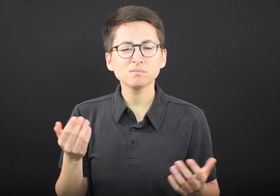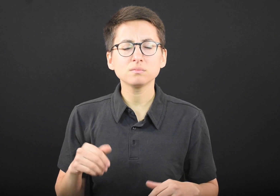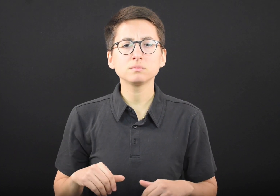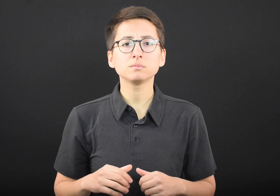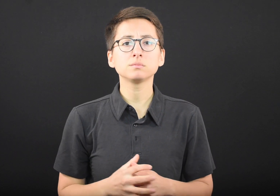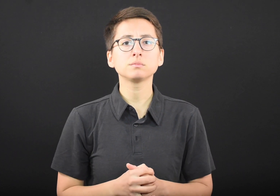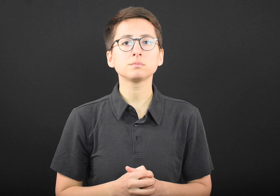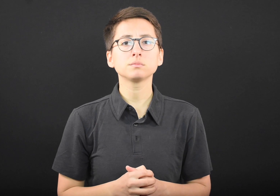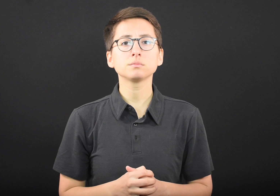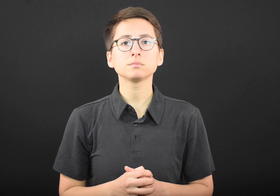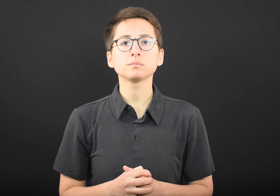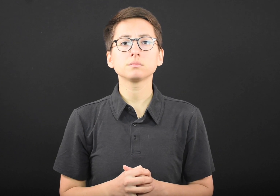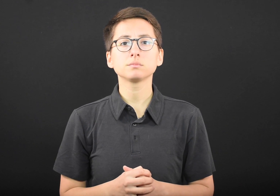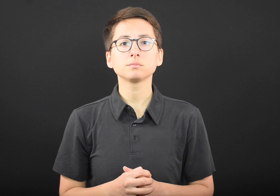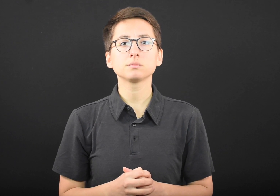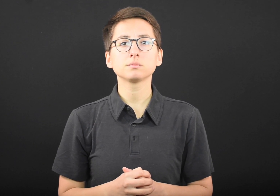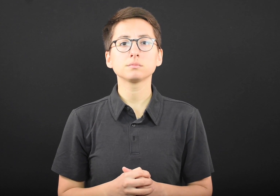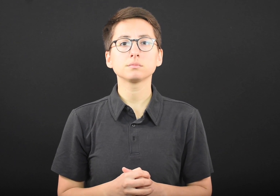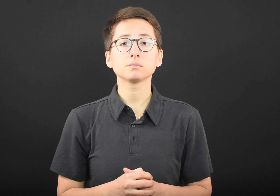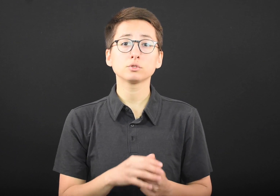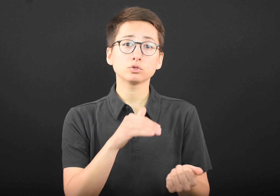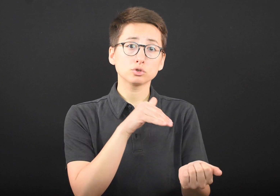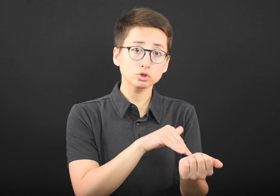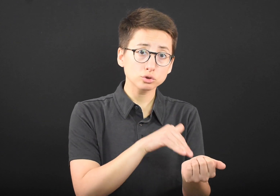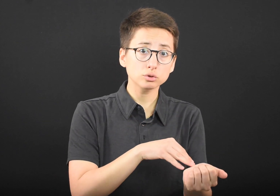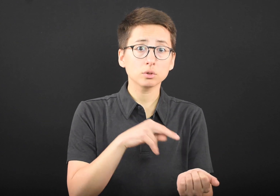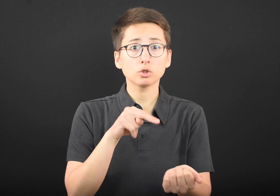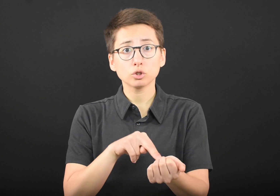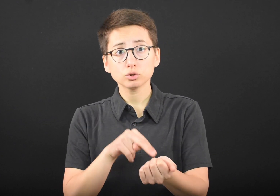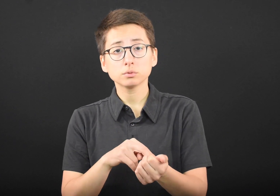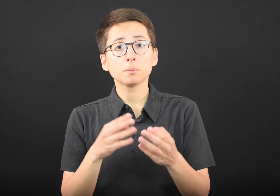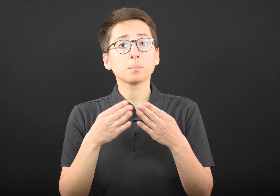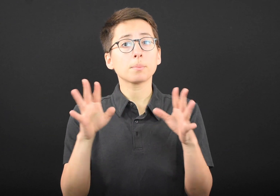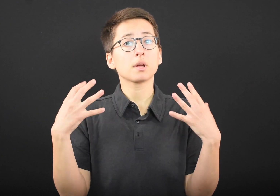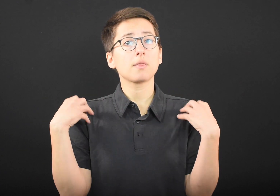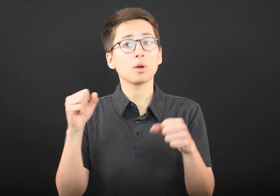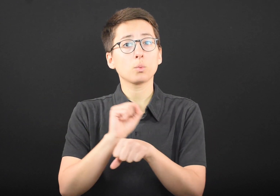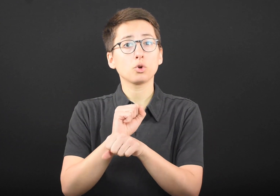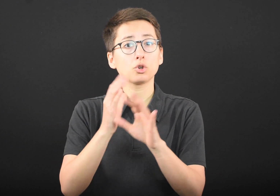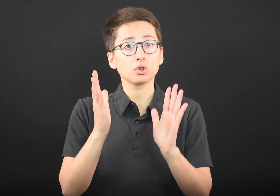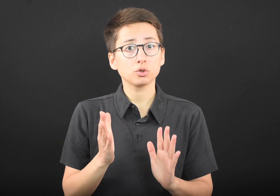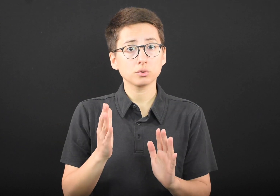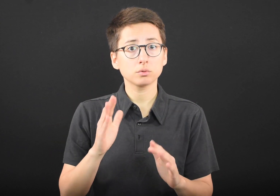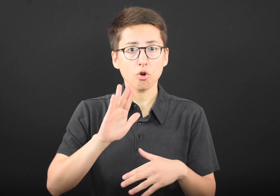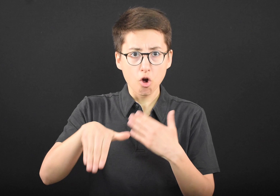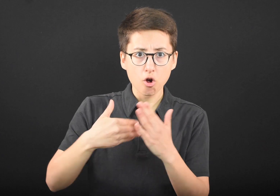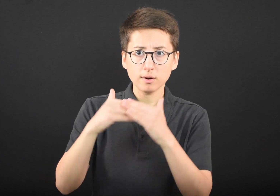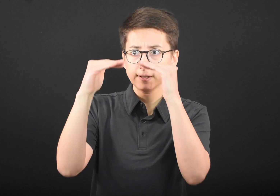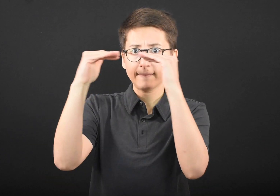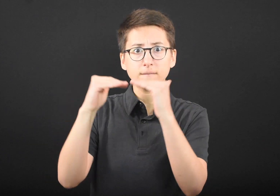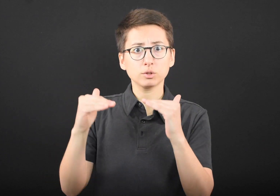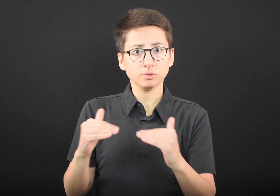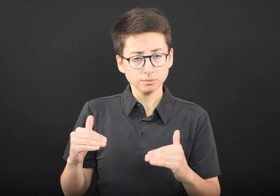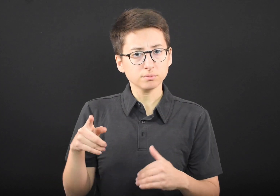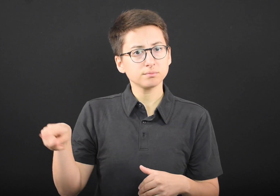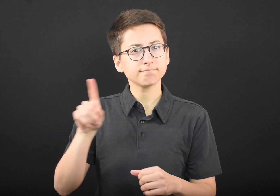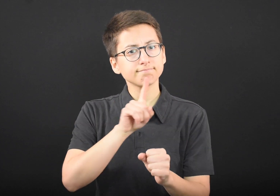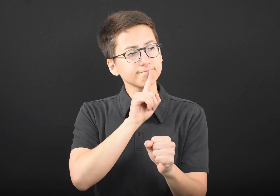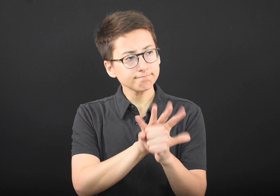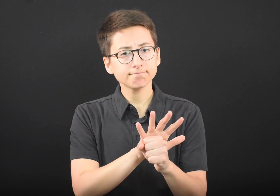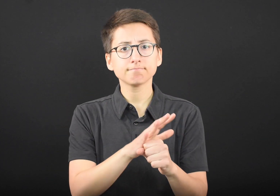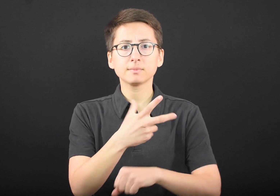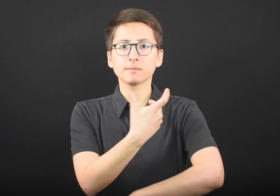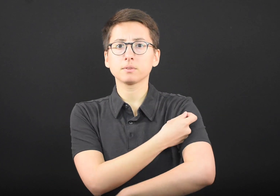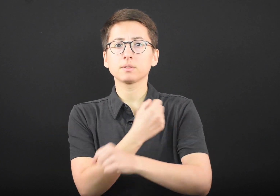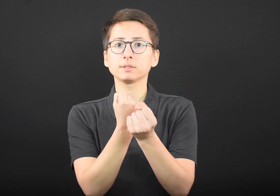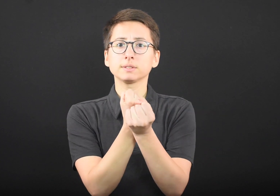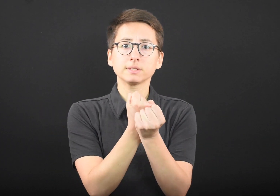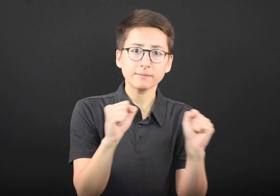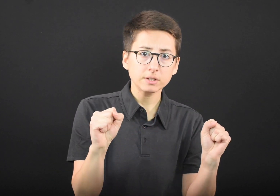● Health officials at all levels share a commitment to vaccine safety and effectiveness.